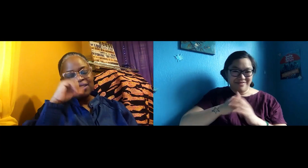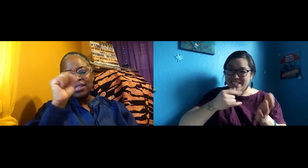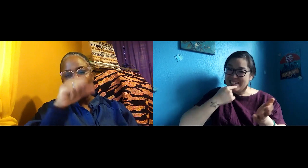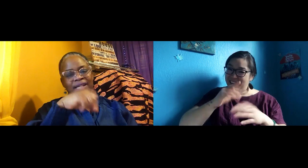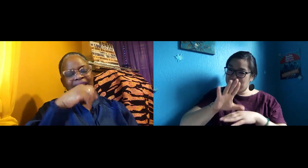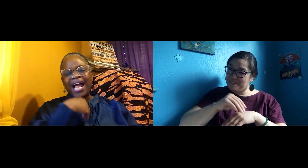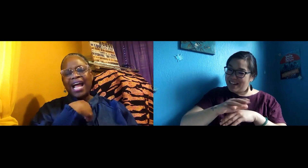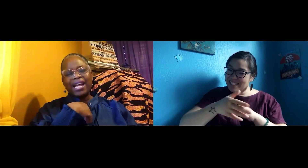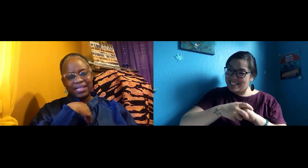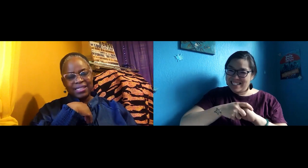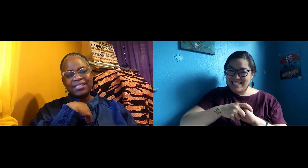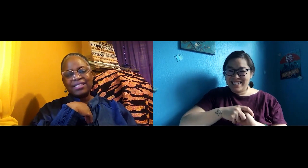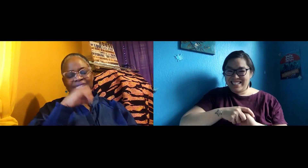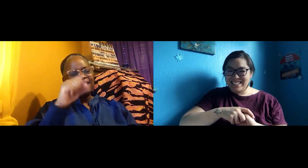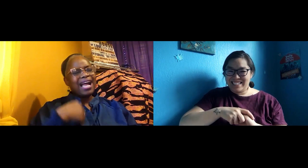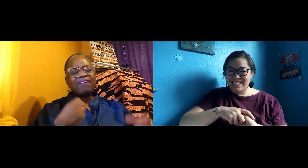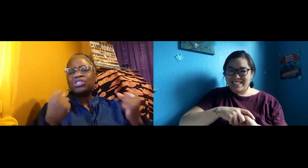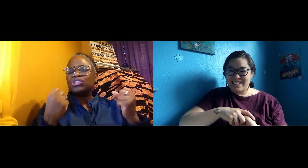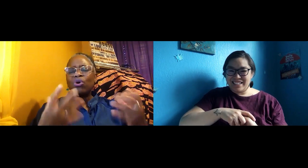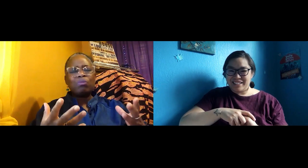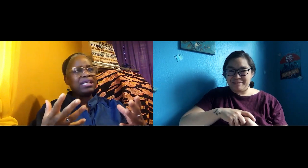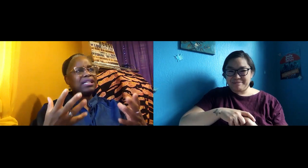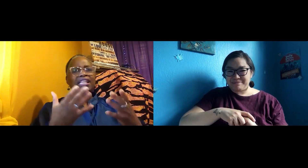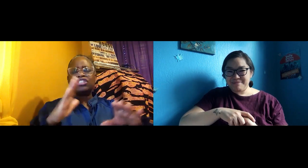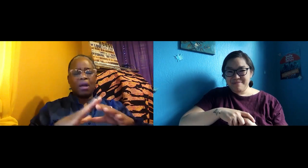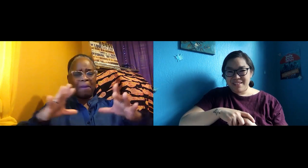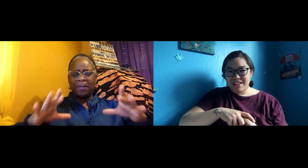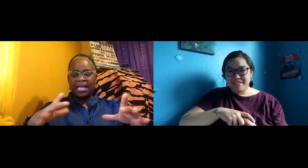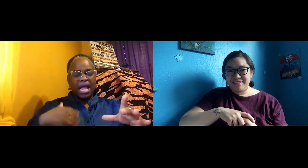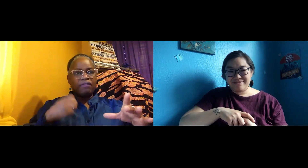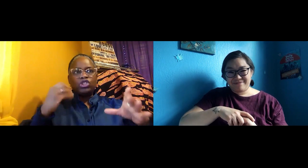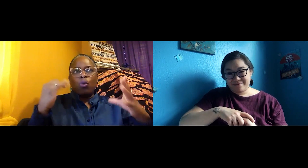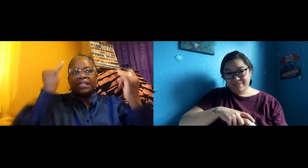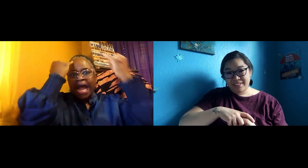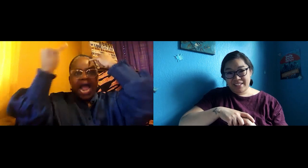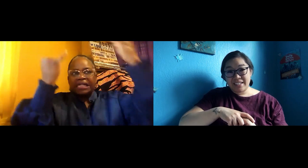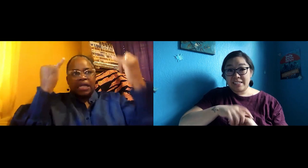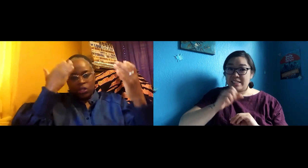It's a process. Yep. Share your advice. There are several projects that are presently on my plate.